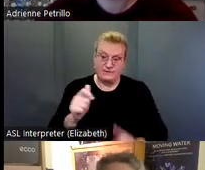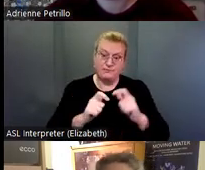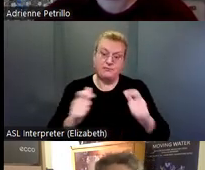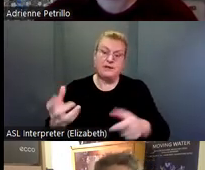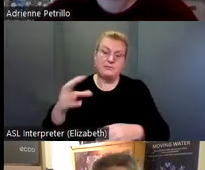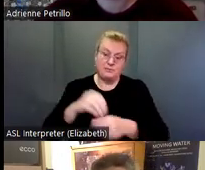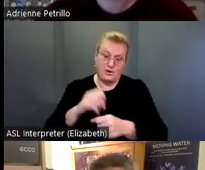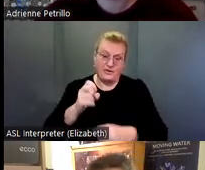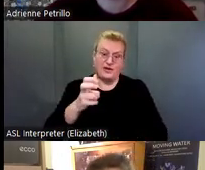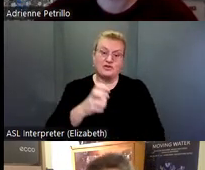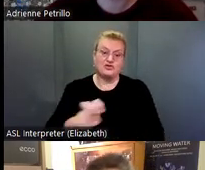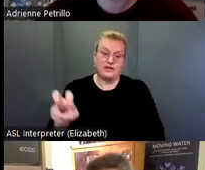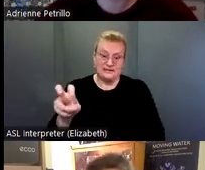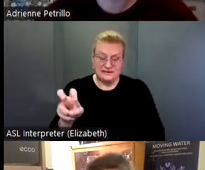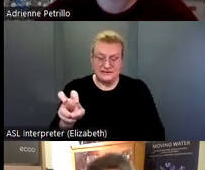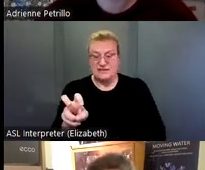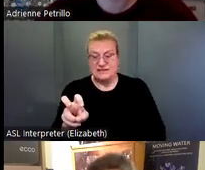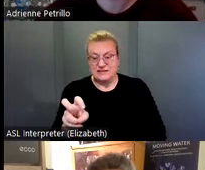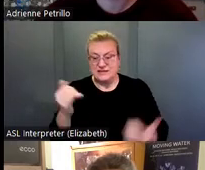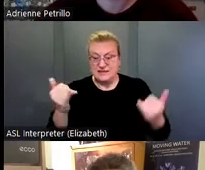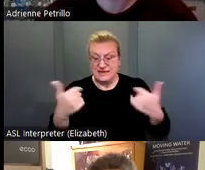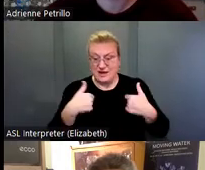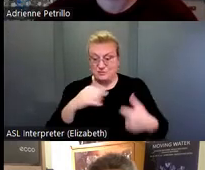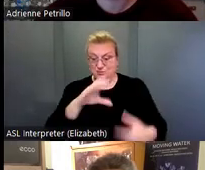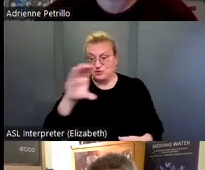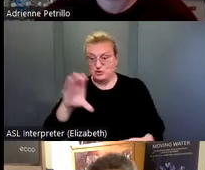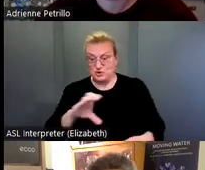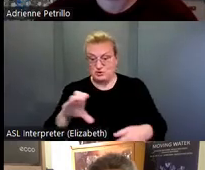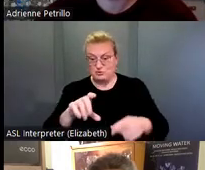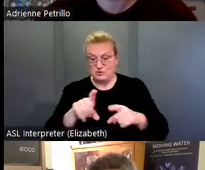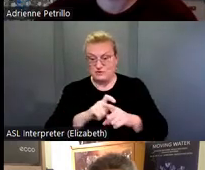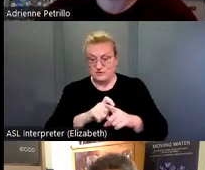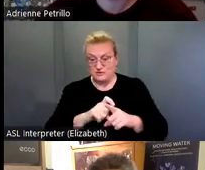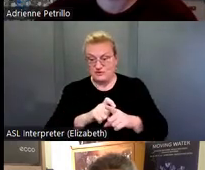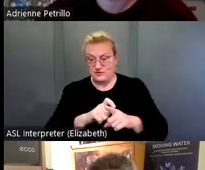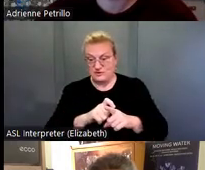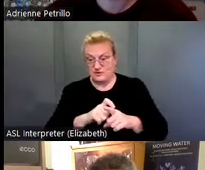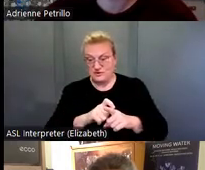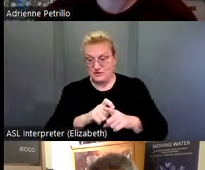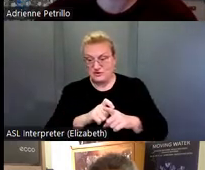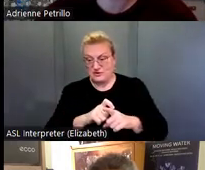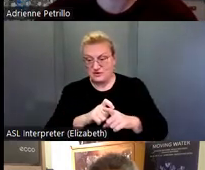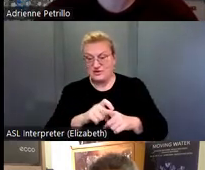I'm actually right now Zooming in from, I'm on tour right now through a mutual funded program.